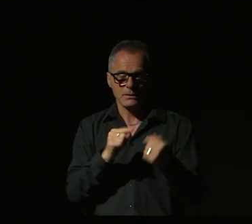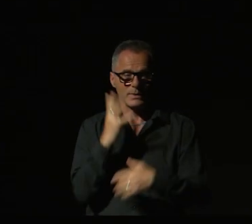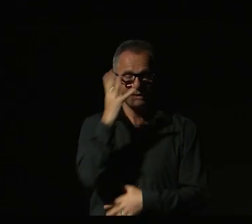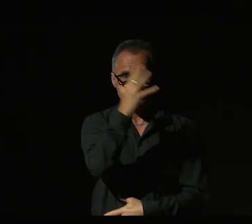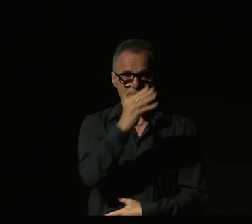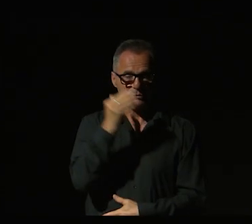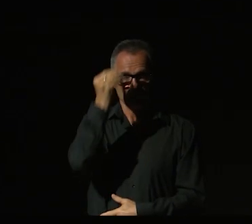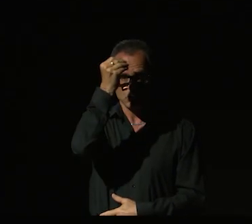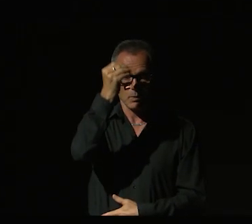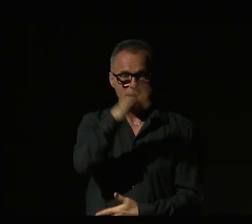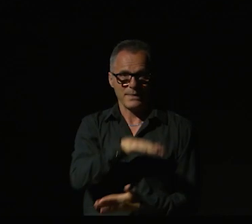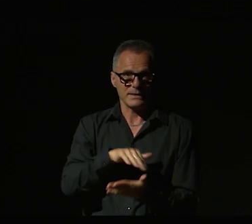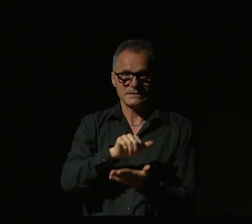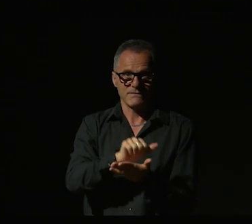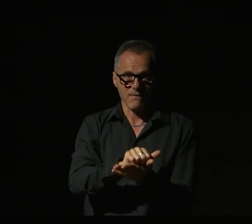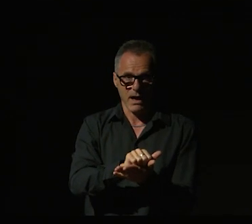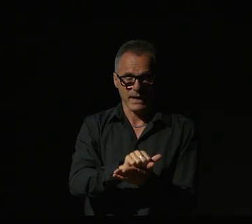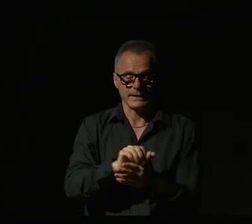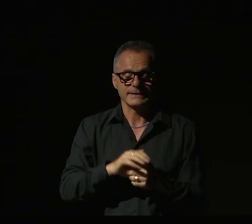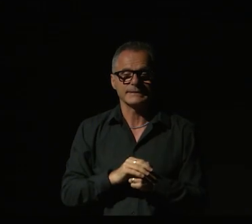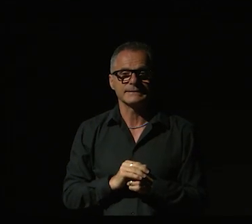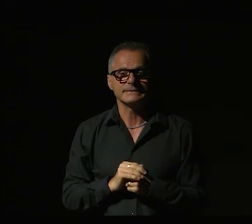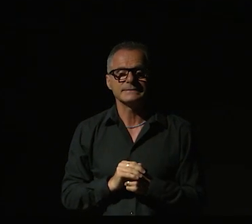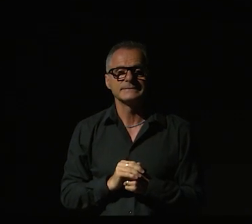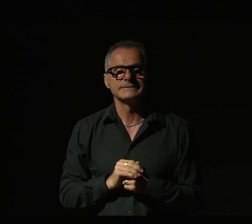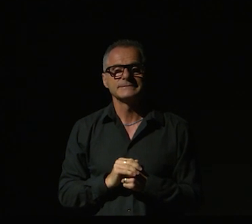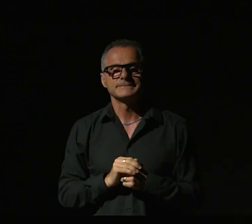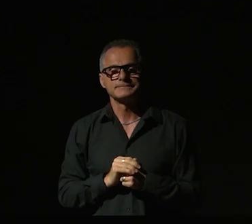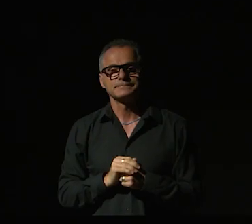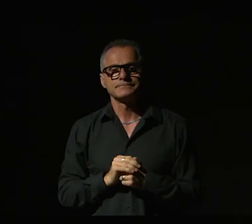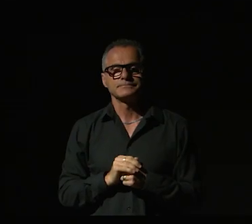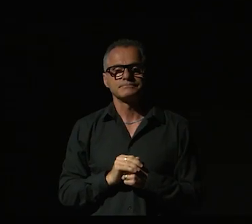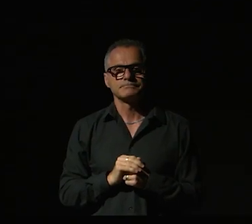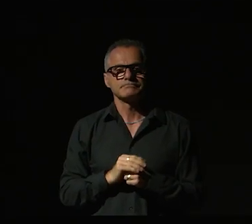according to Plato's concept of the soul.